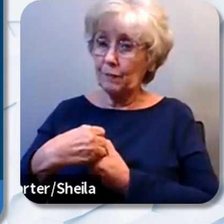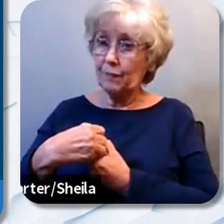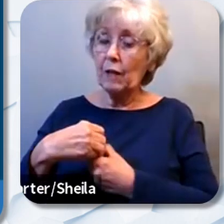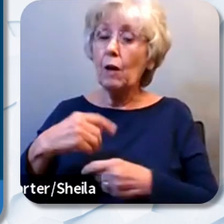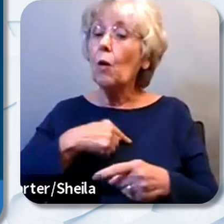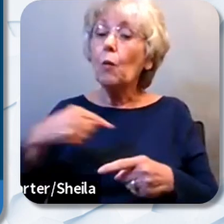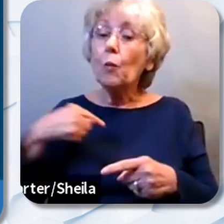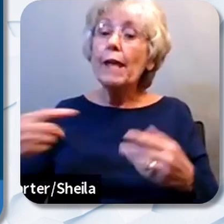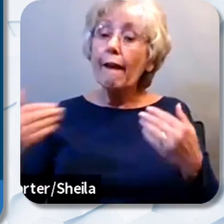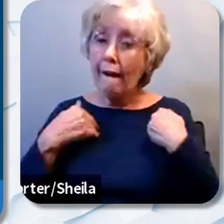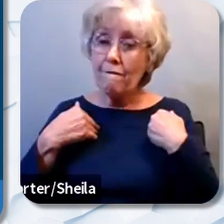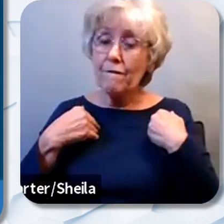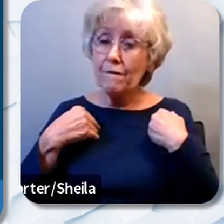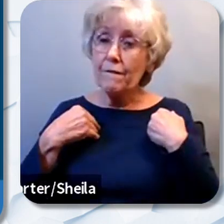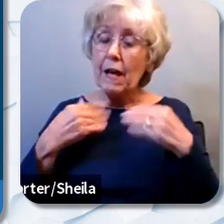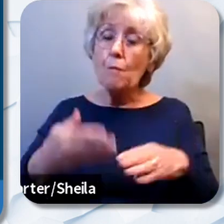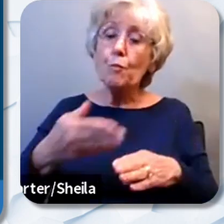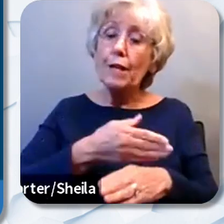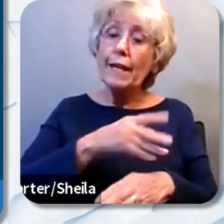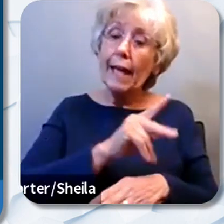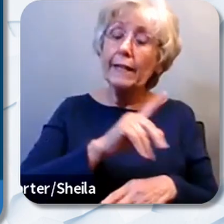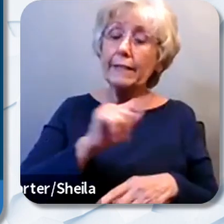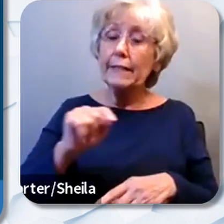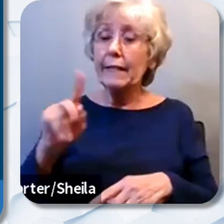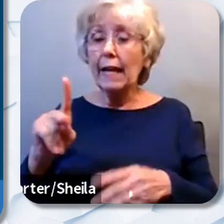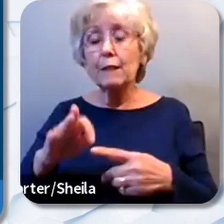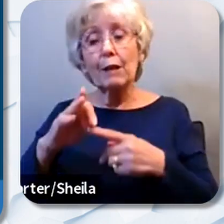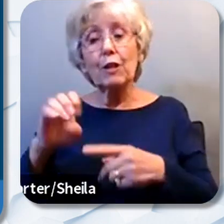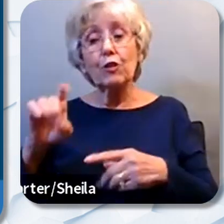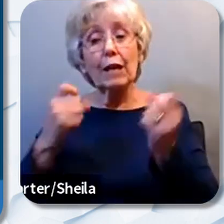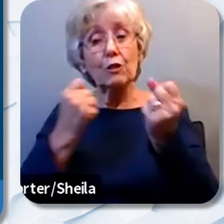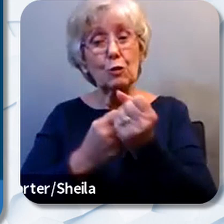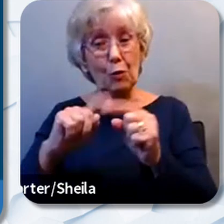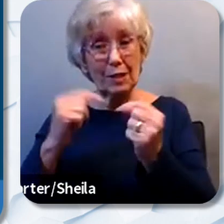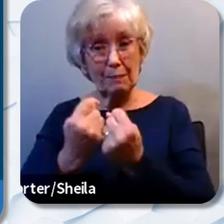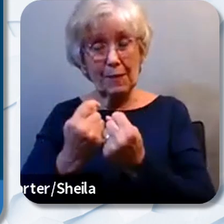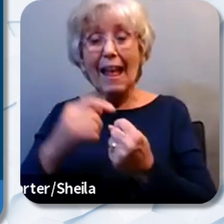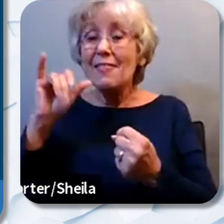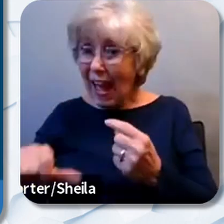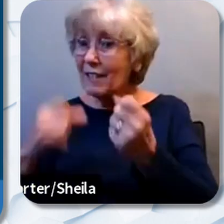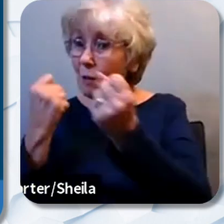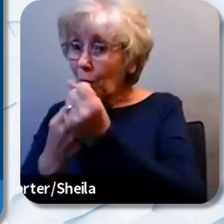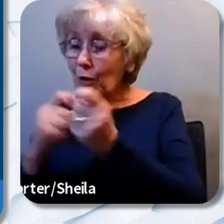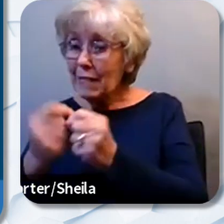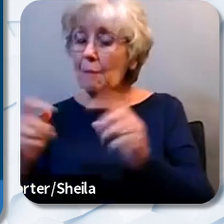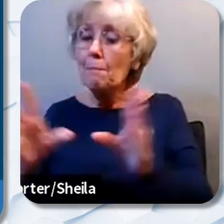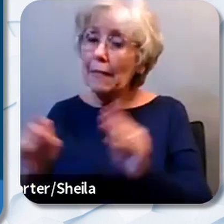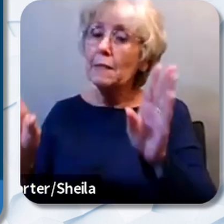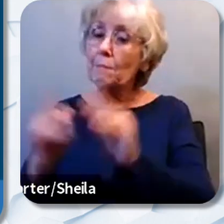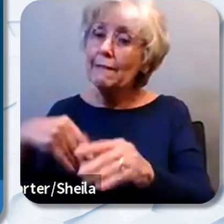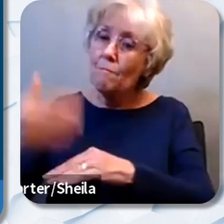that we have a pre K tk special education support team and that support team meets monthly and that